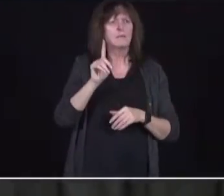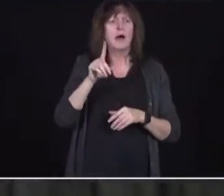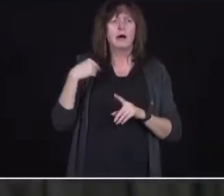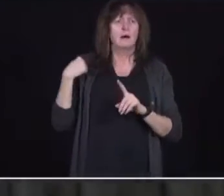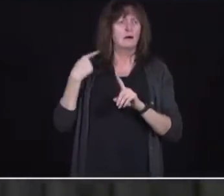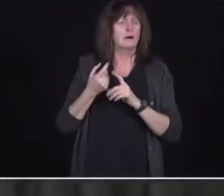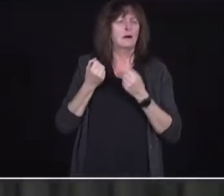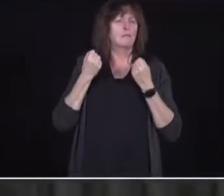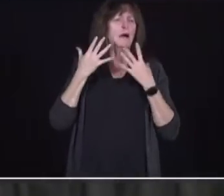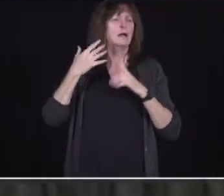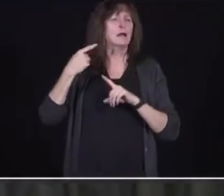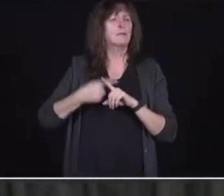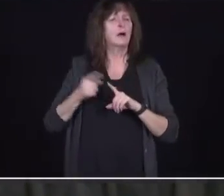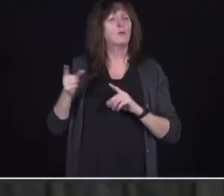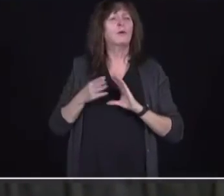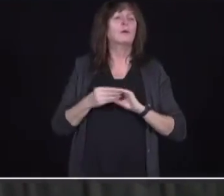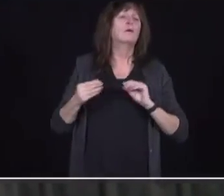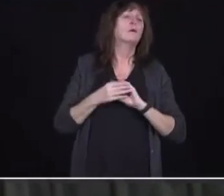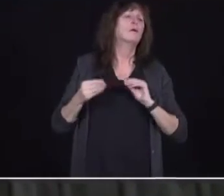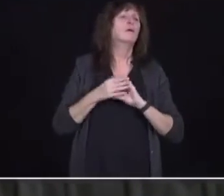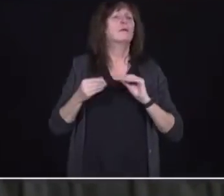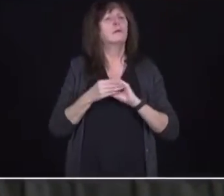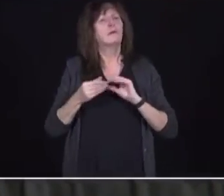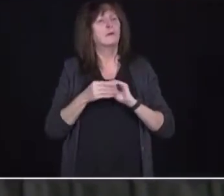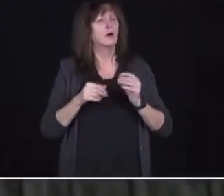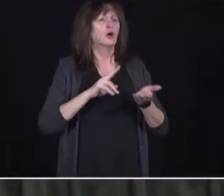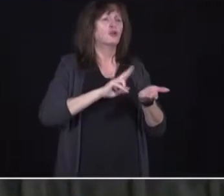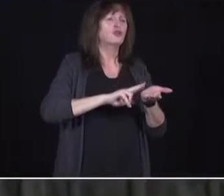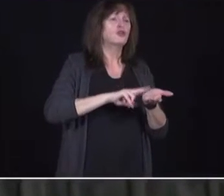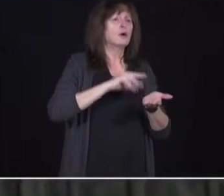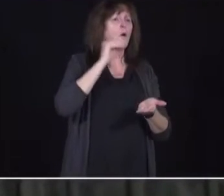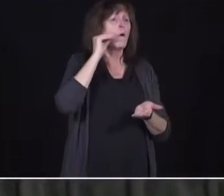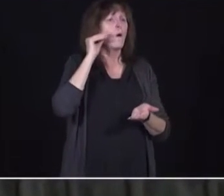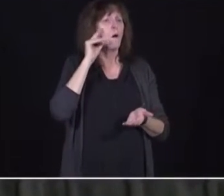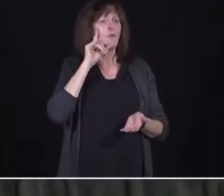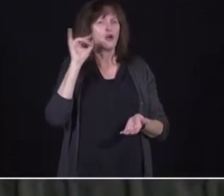and through to February 15th. You Premier you said for months there's an